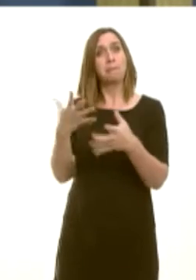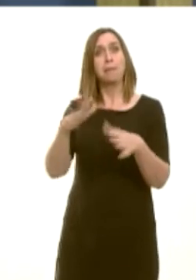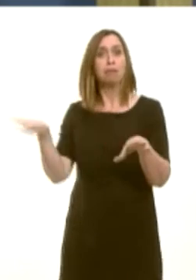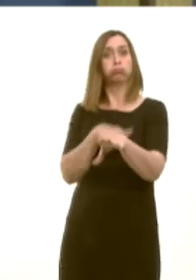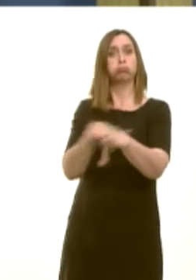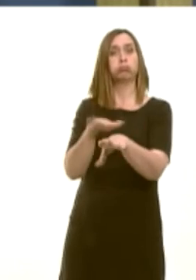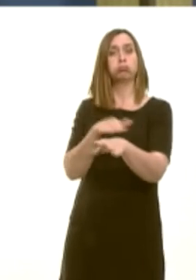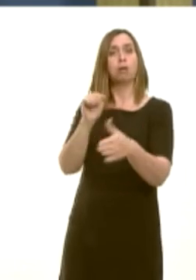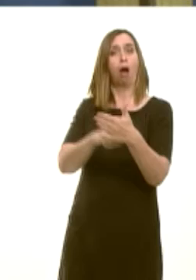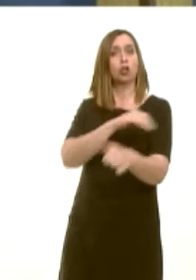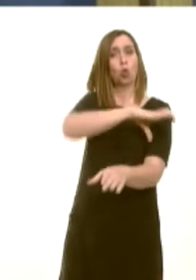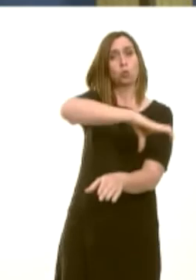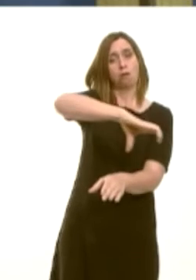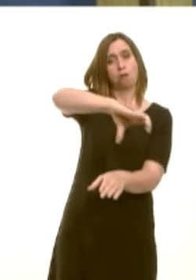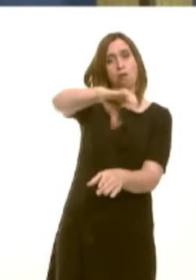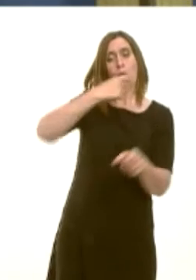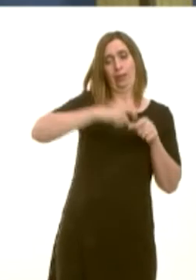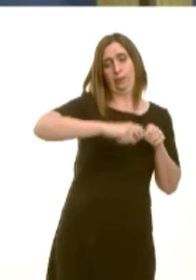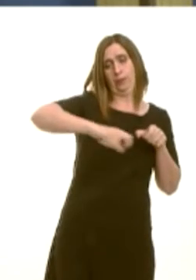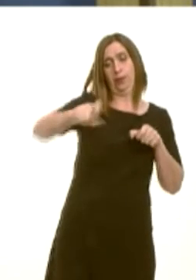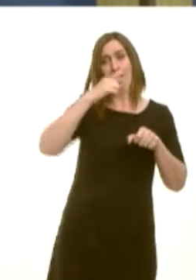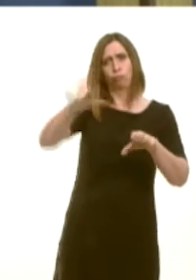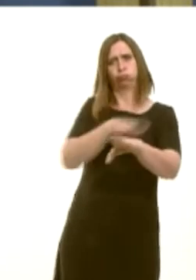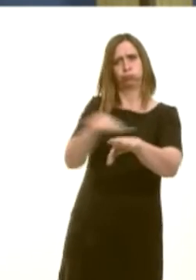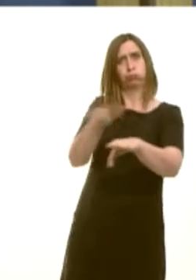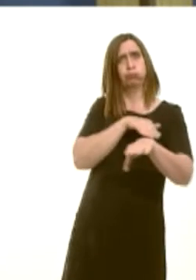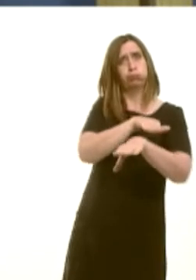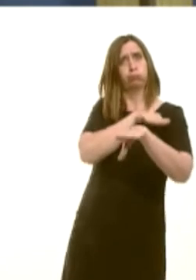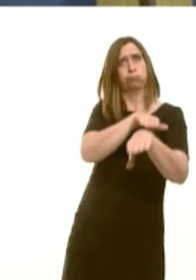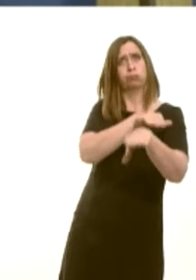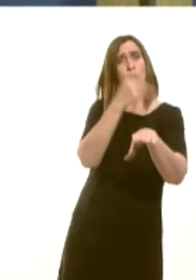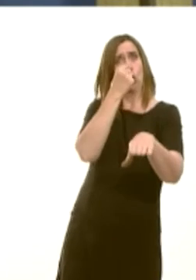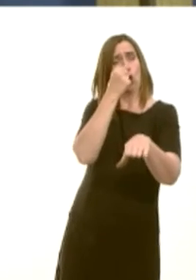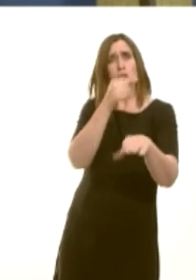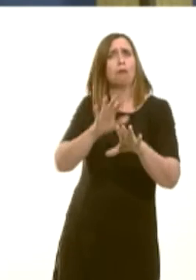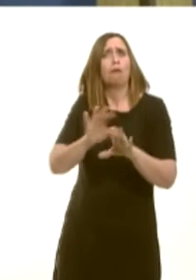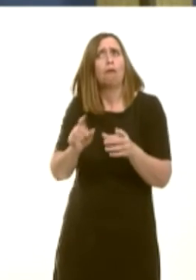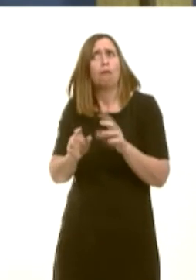been able to access the research, the funding, or the information on that. As an open and